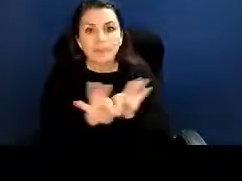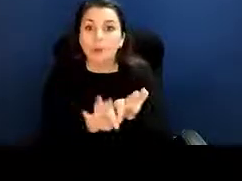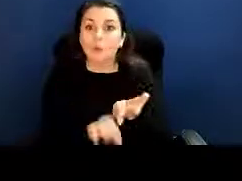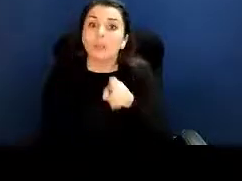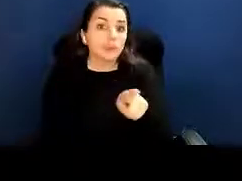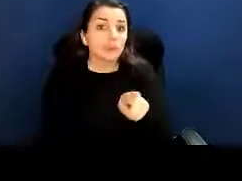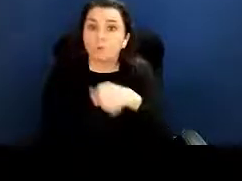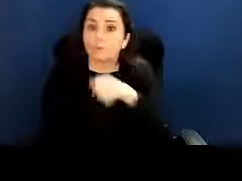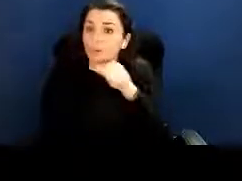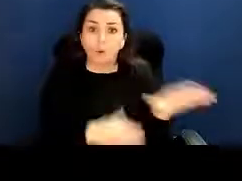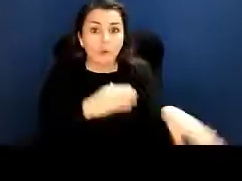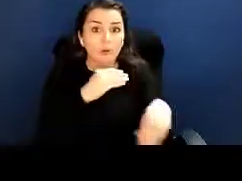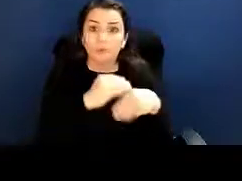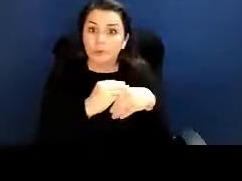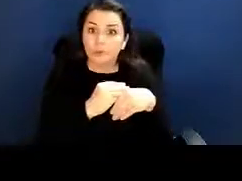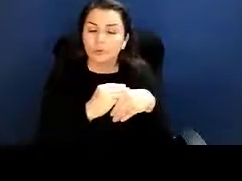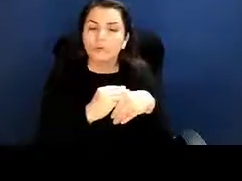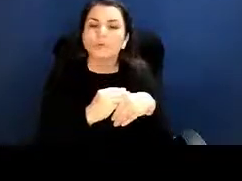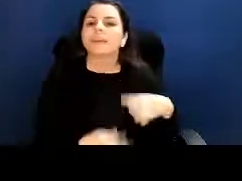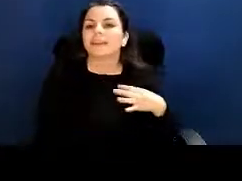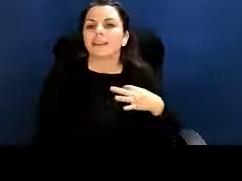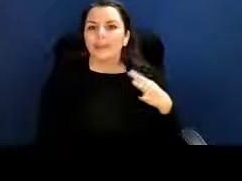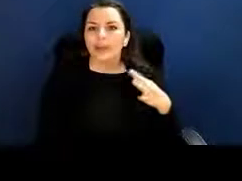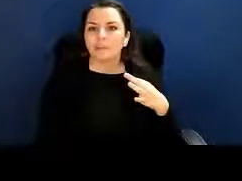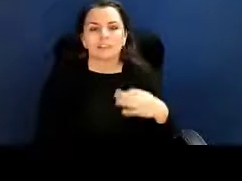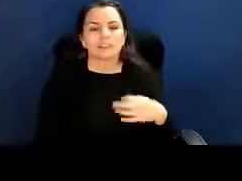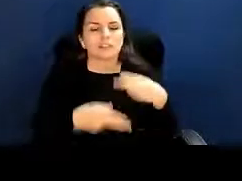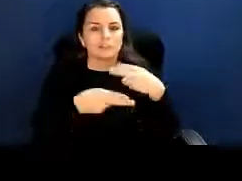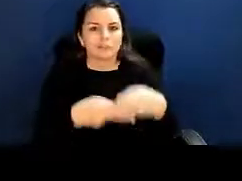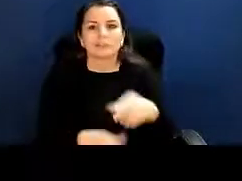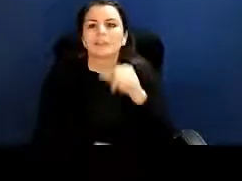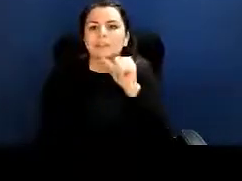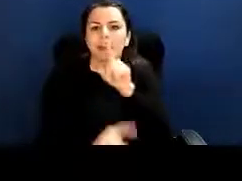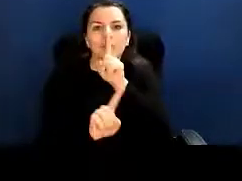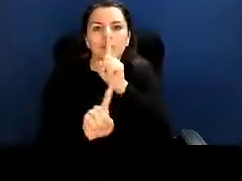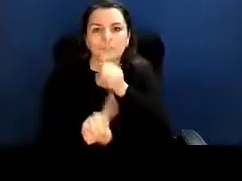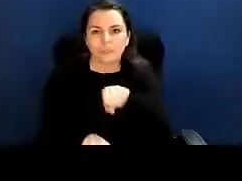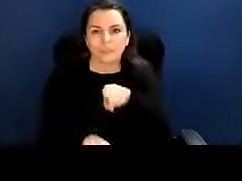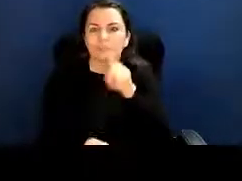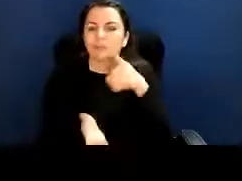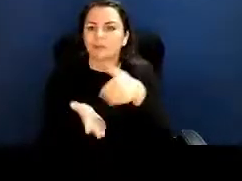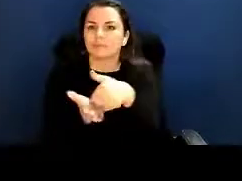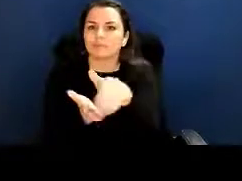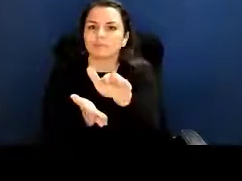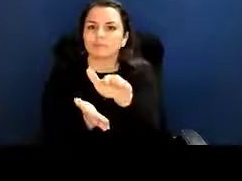your application would be considered nonresponsive and it would be withdrawn without being reviewed.